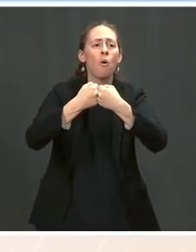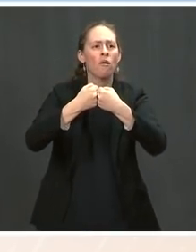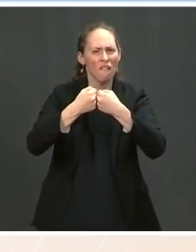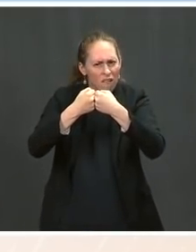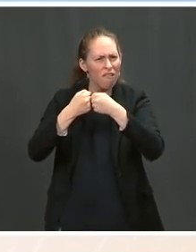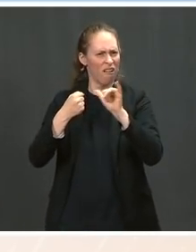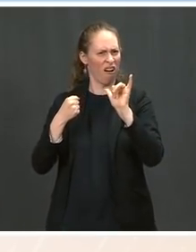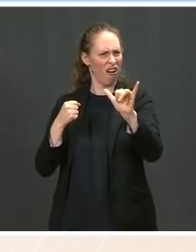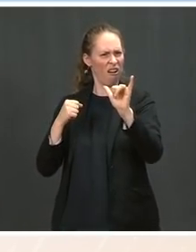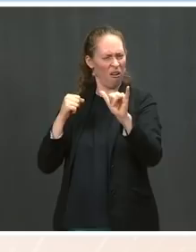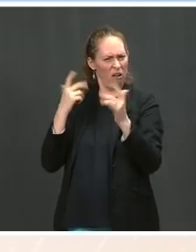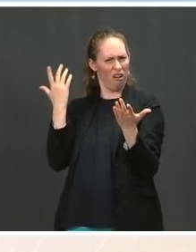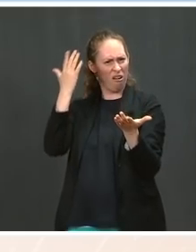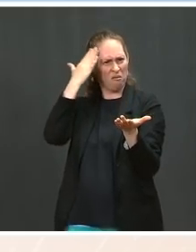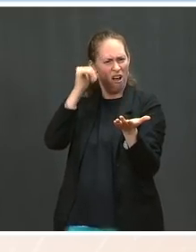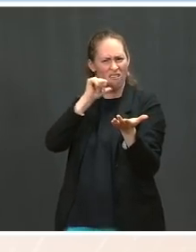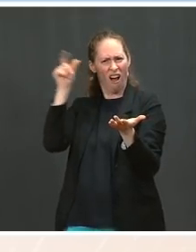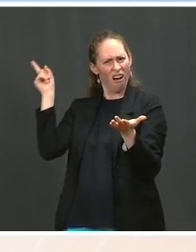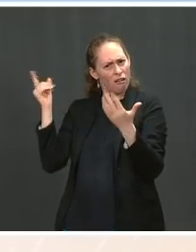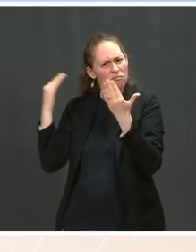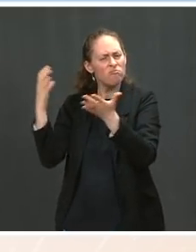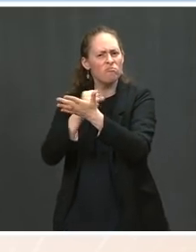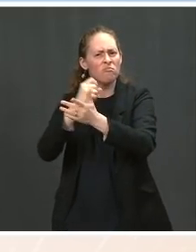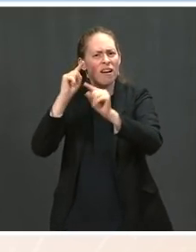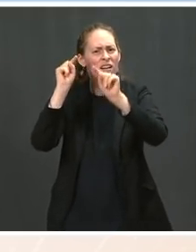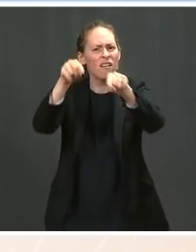and second, why it's not important for one of, you know,